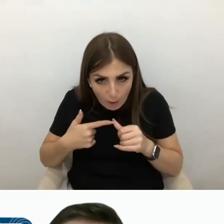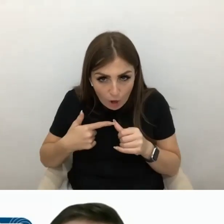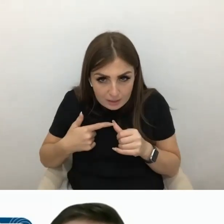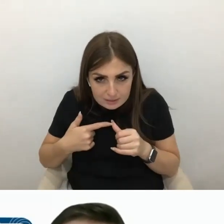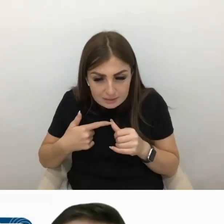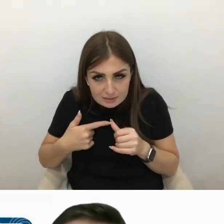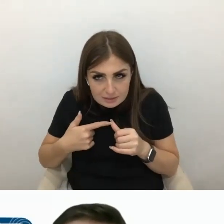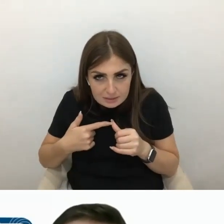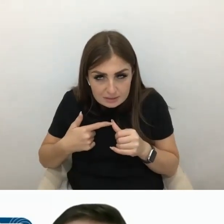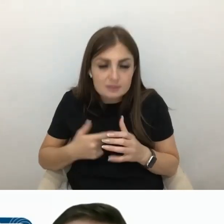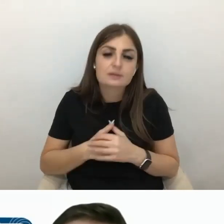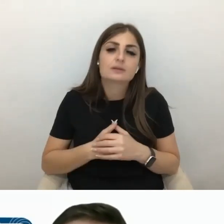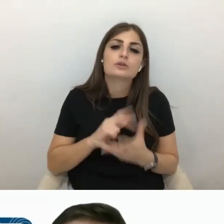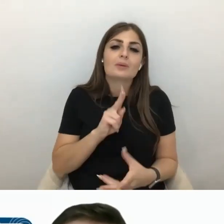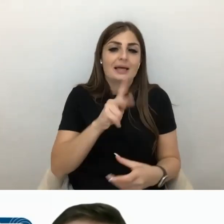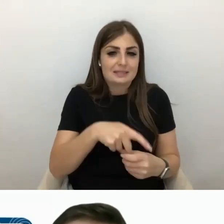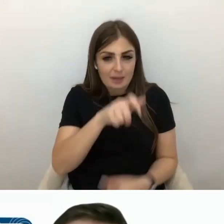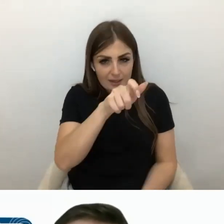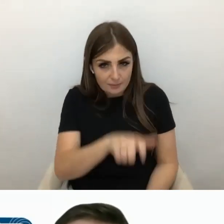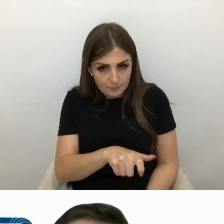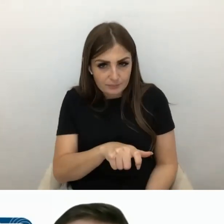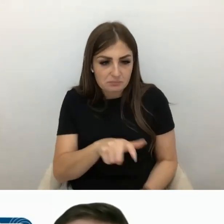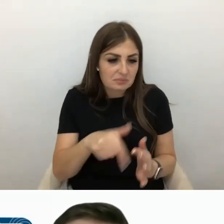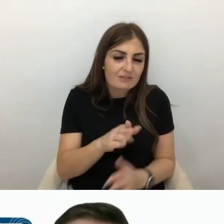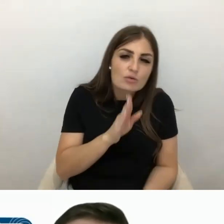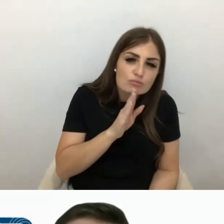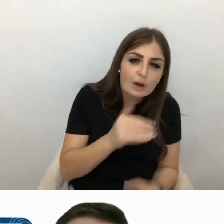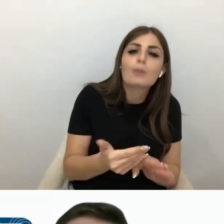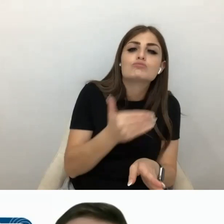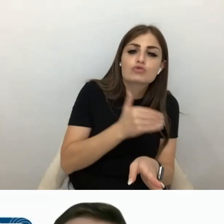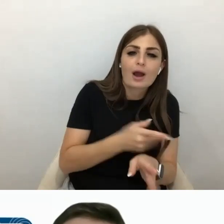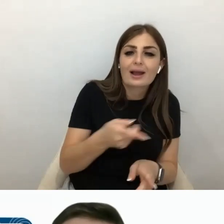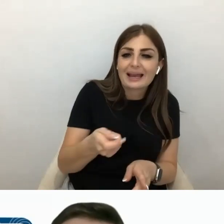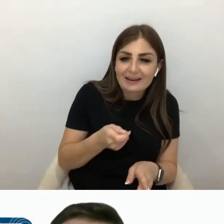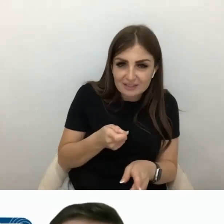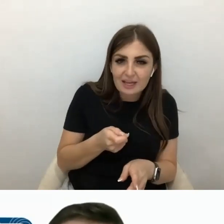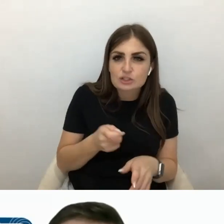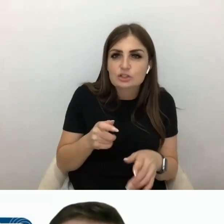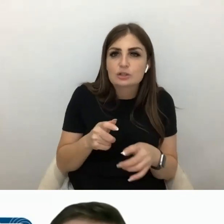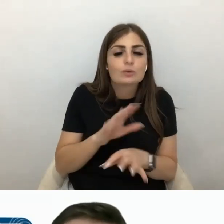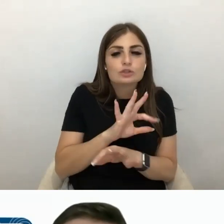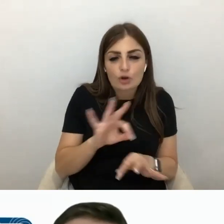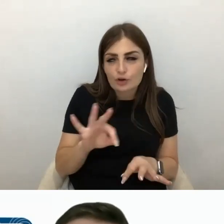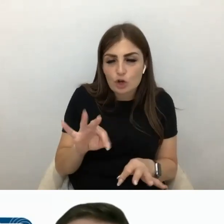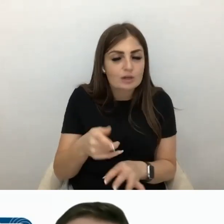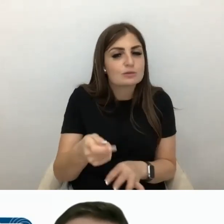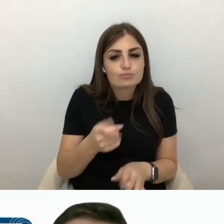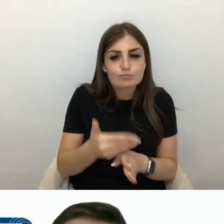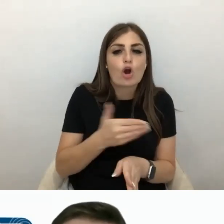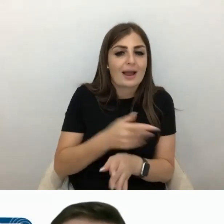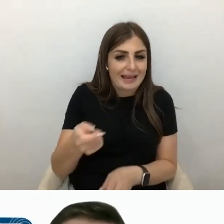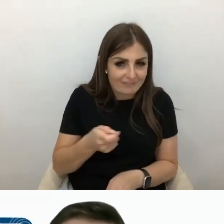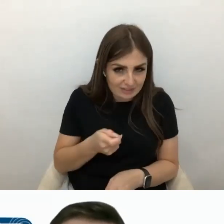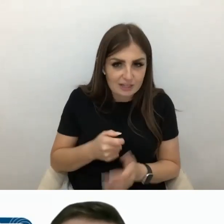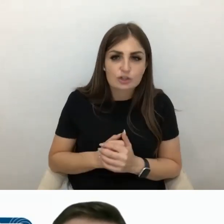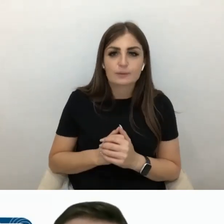interest to participate where there has not been prior invitation to participate from